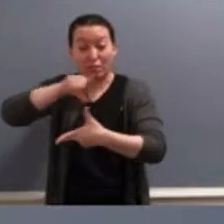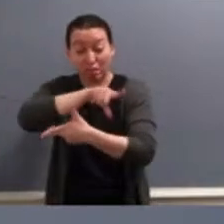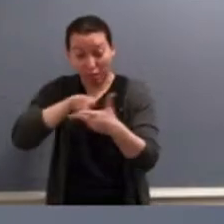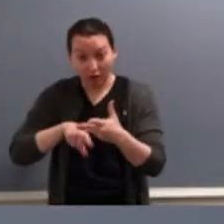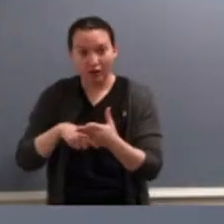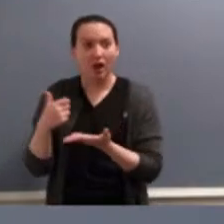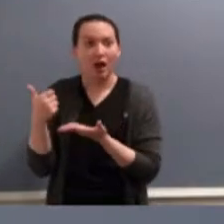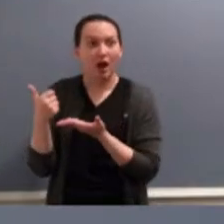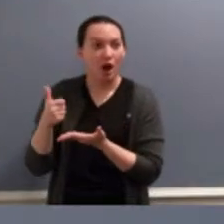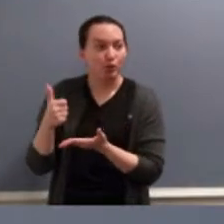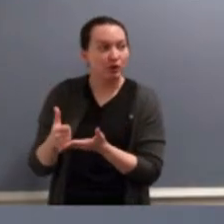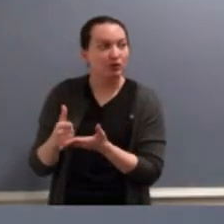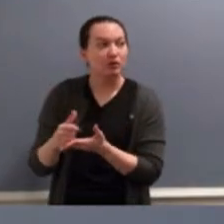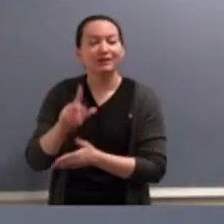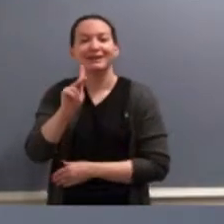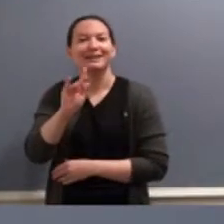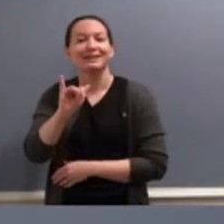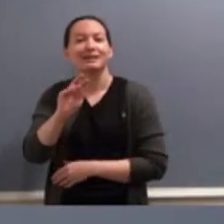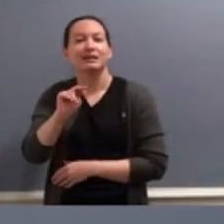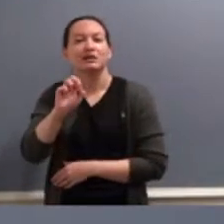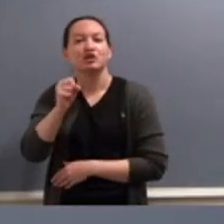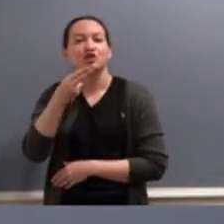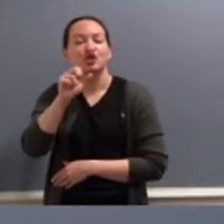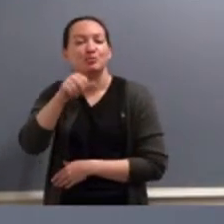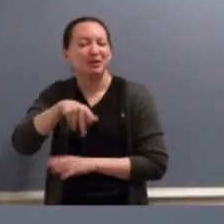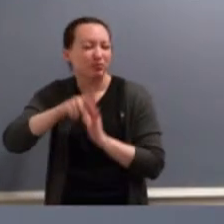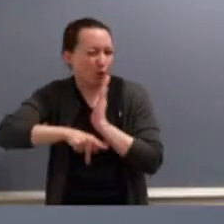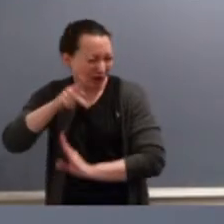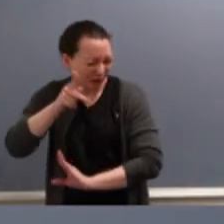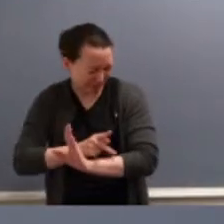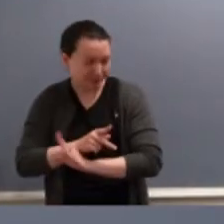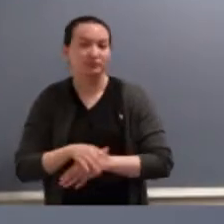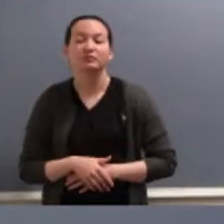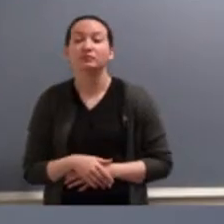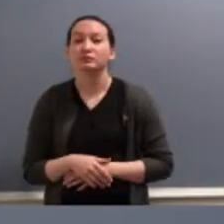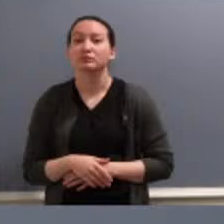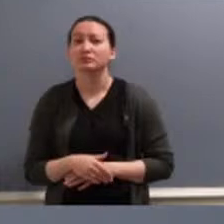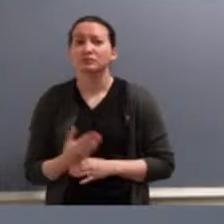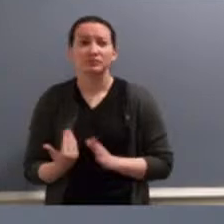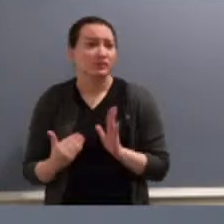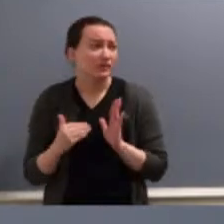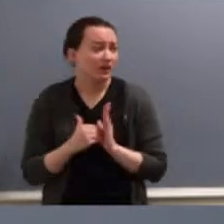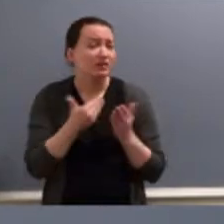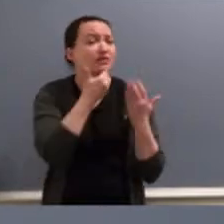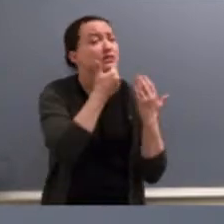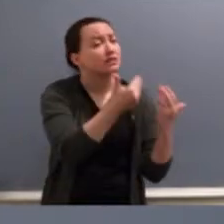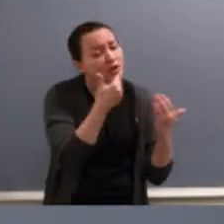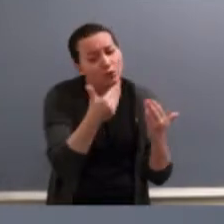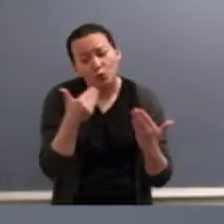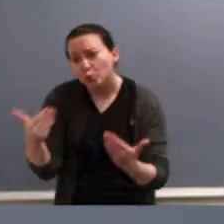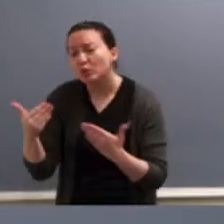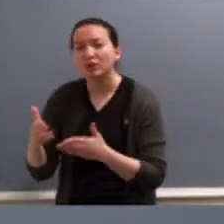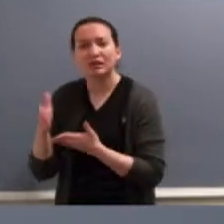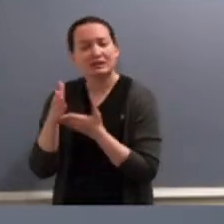help with the kinship program so again I want to thank you all there are some things that